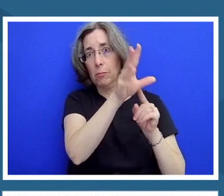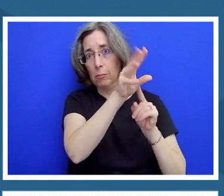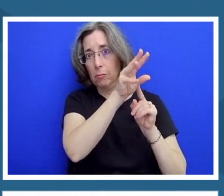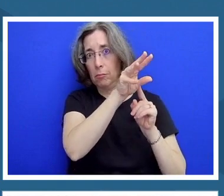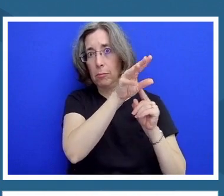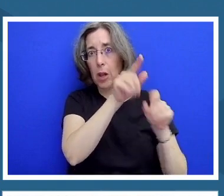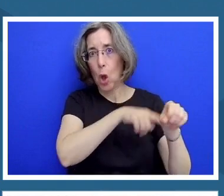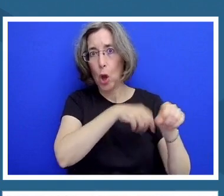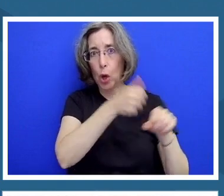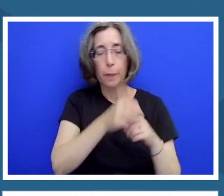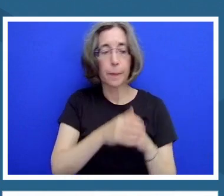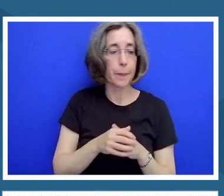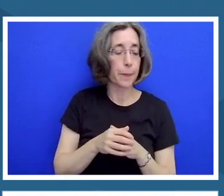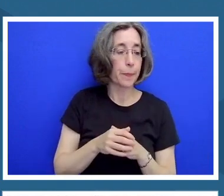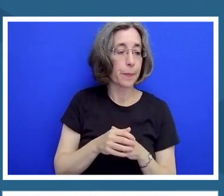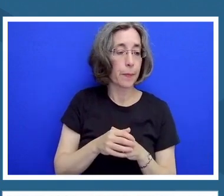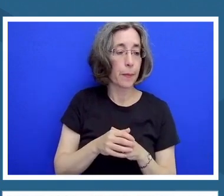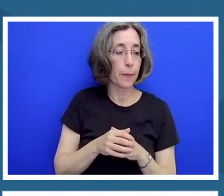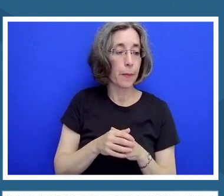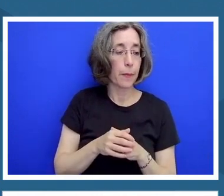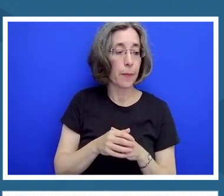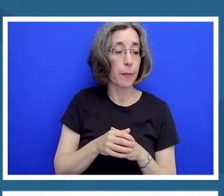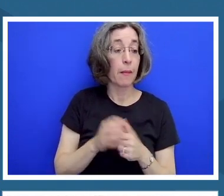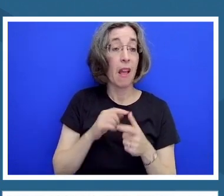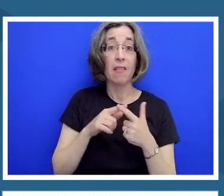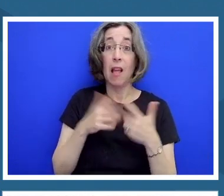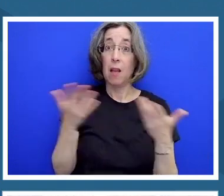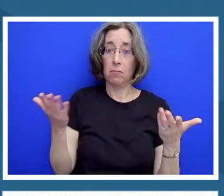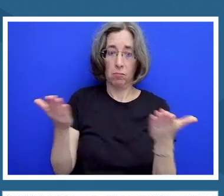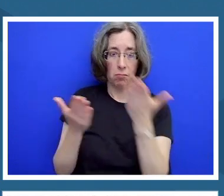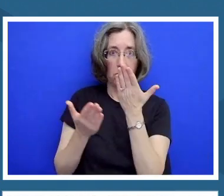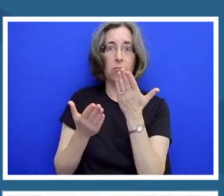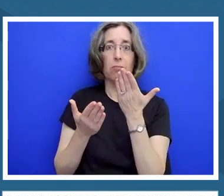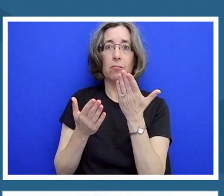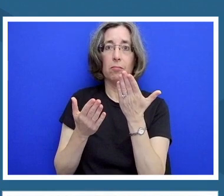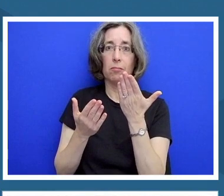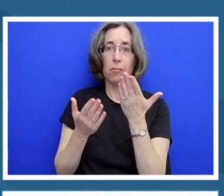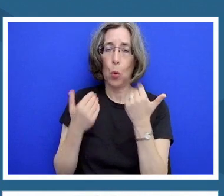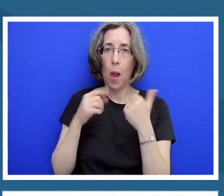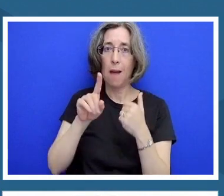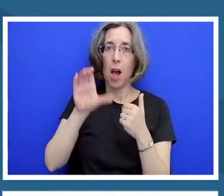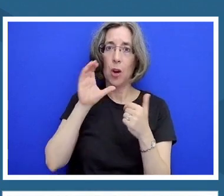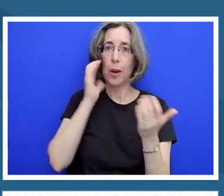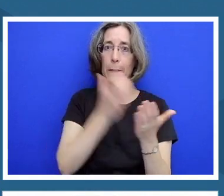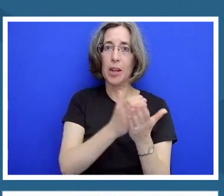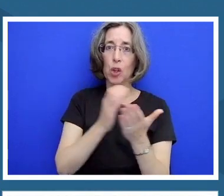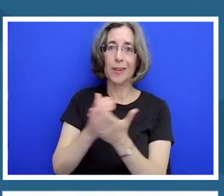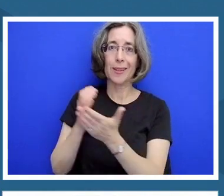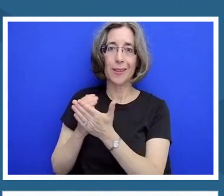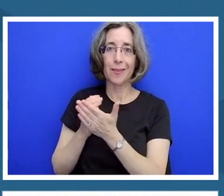uh and then you get in you get your 100 images back for your classroom